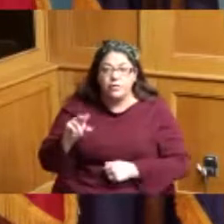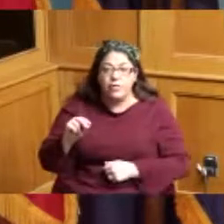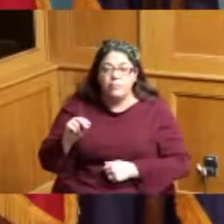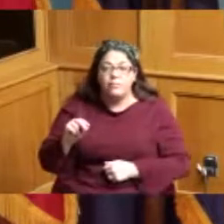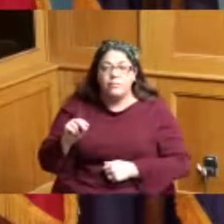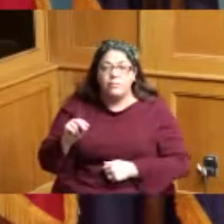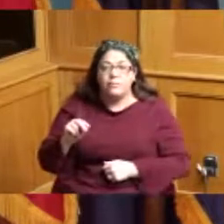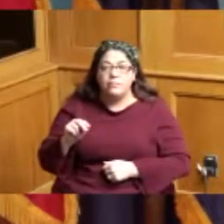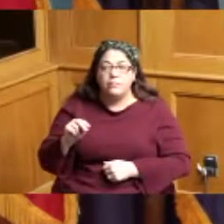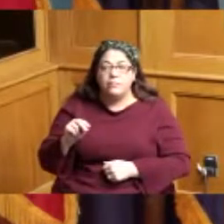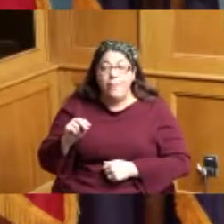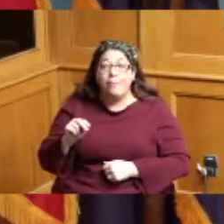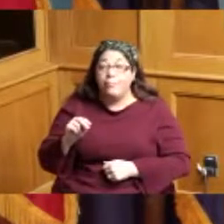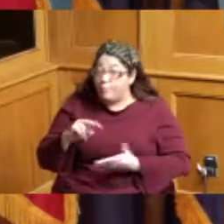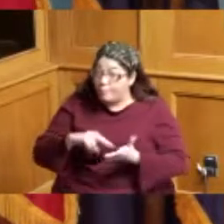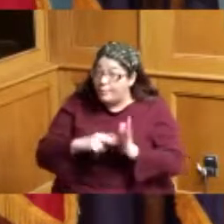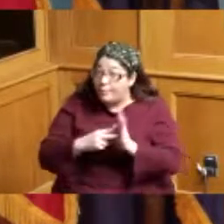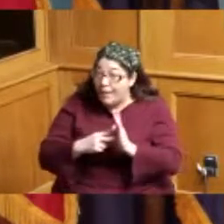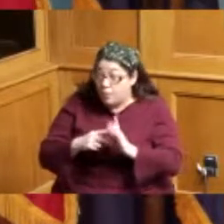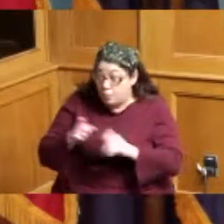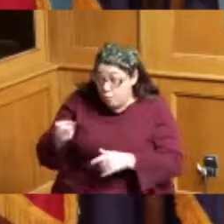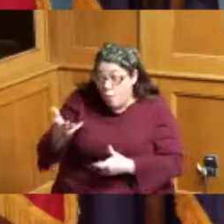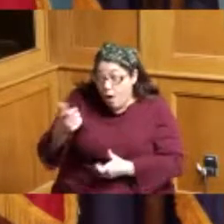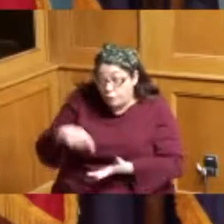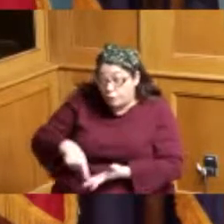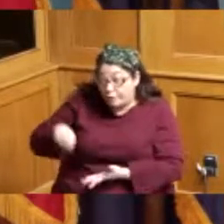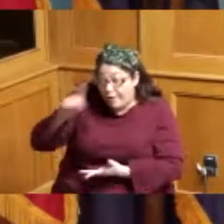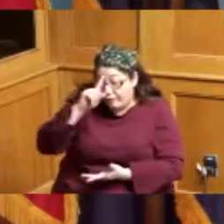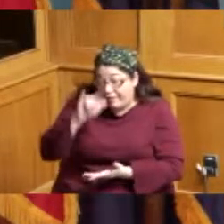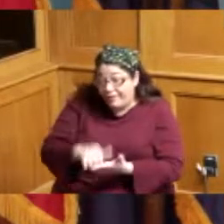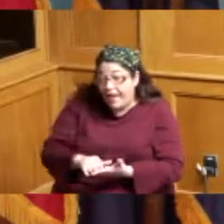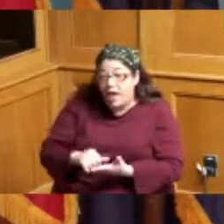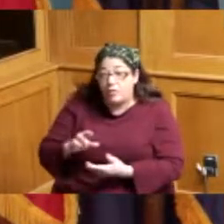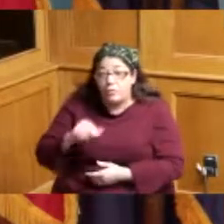is paying for this thing whether they want to or not and they just drop some checks off